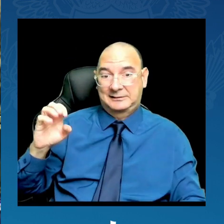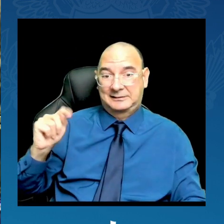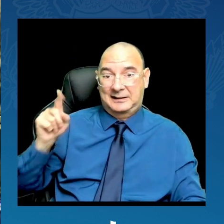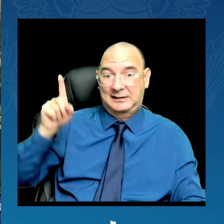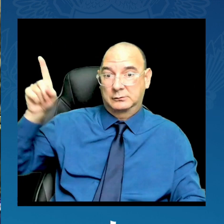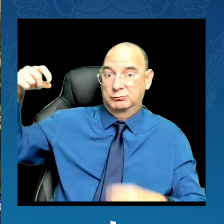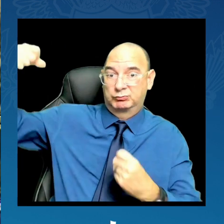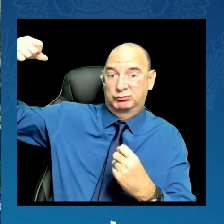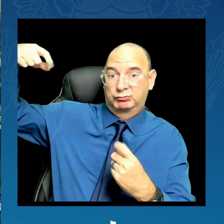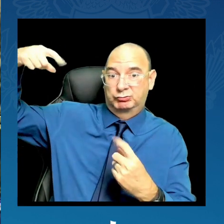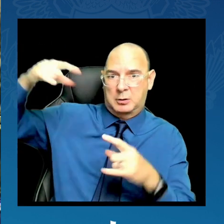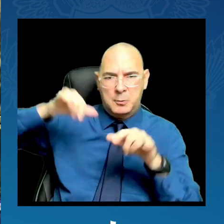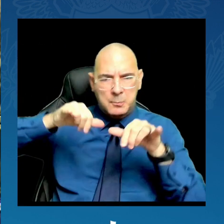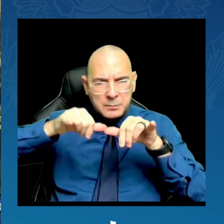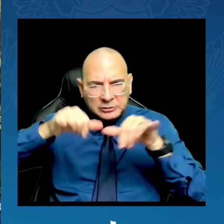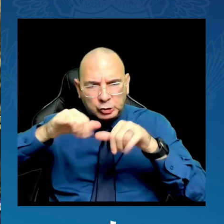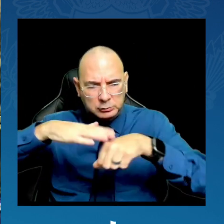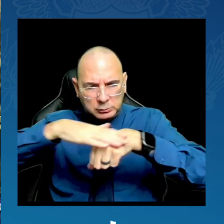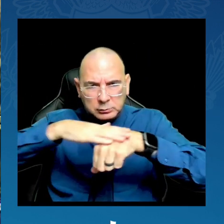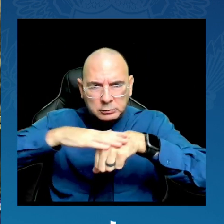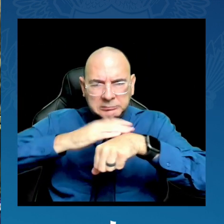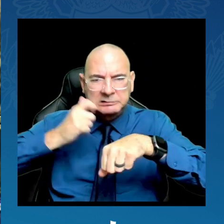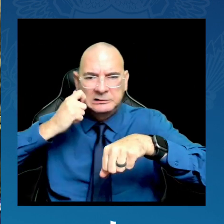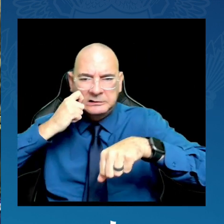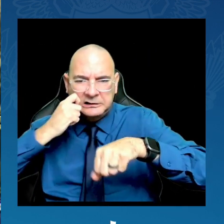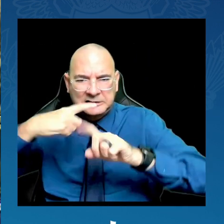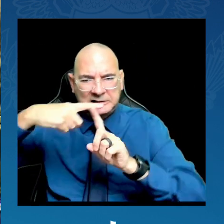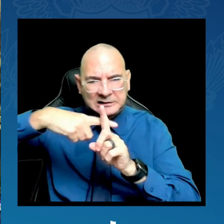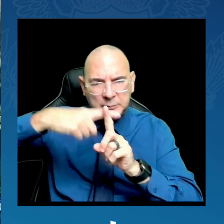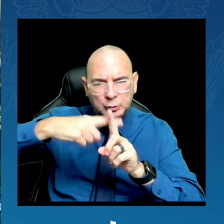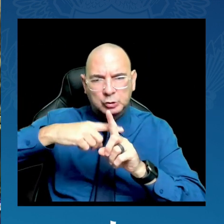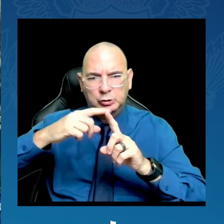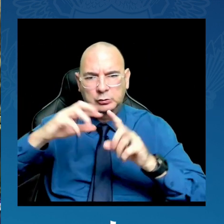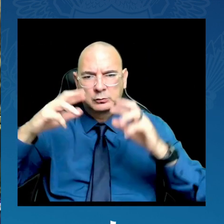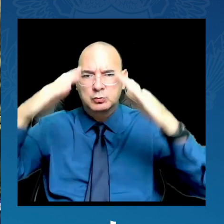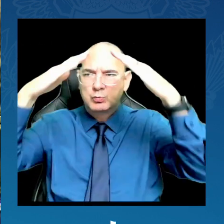That's roads, rooftops, canopies and forest canopies